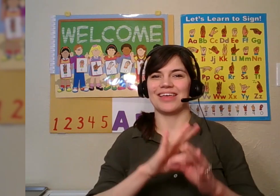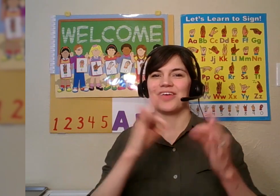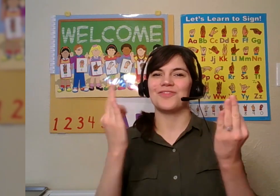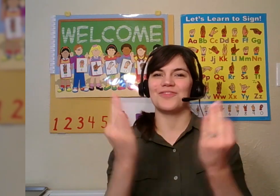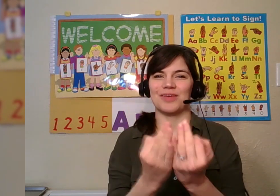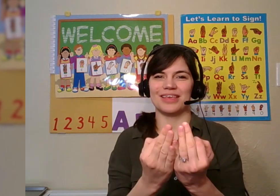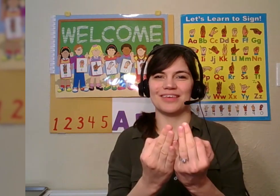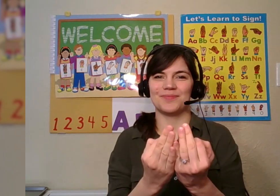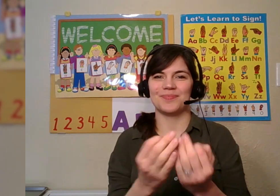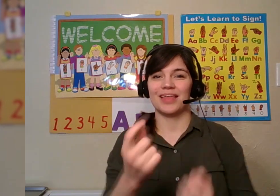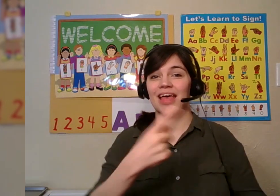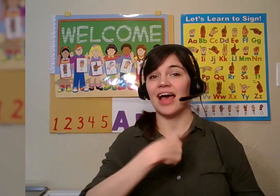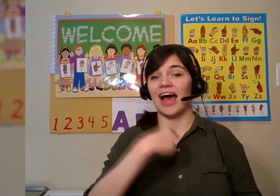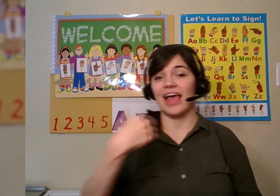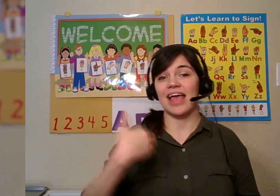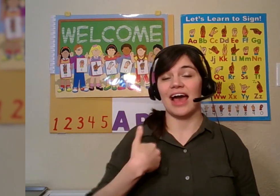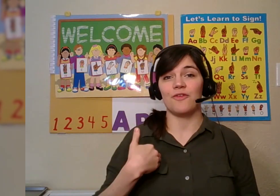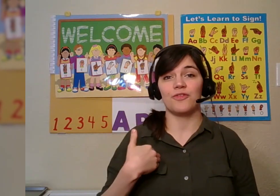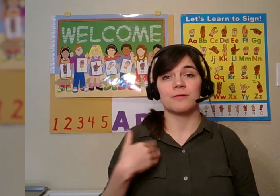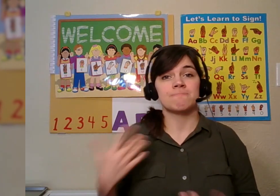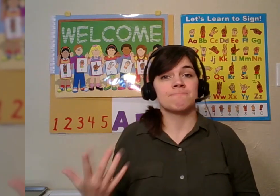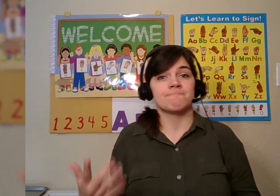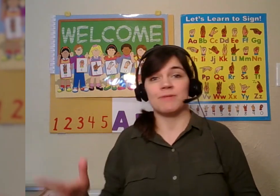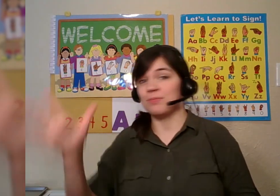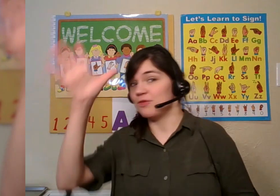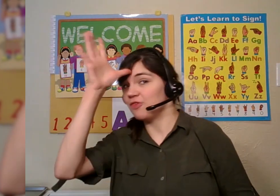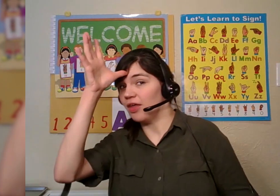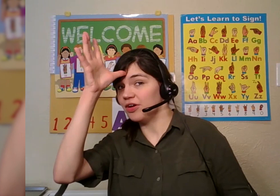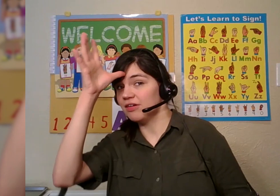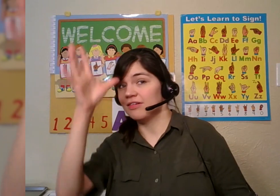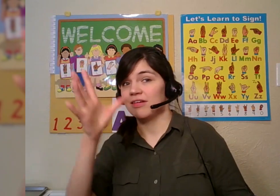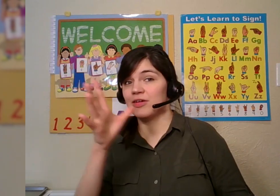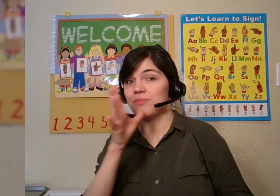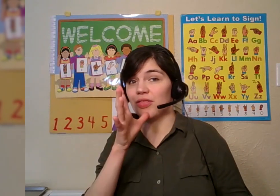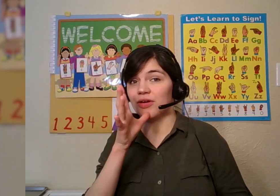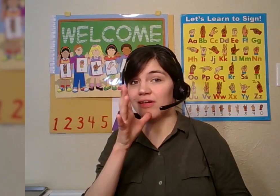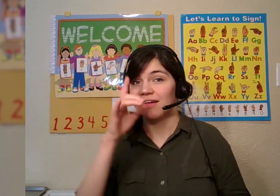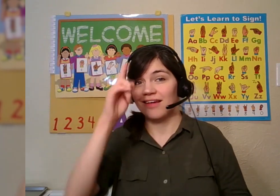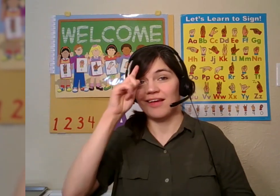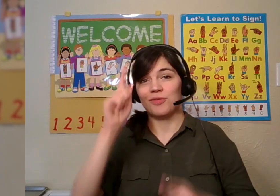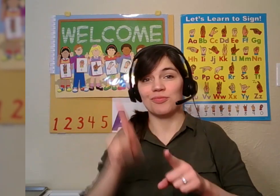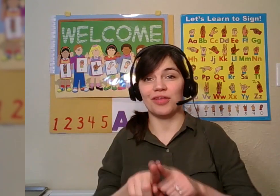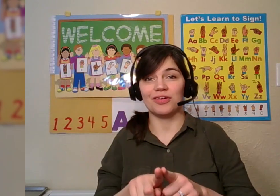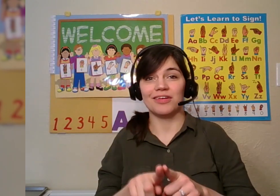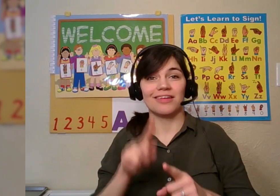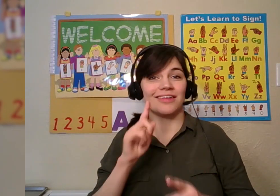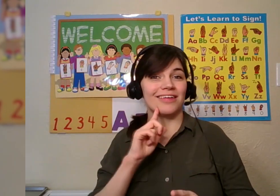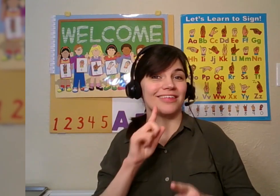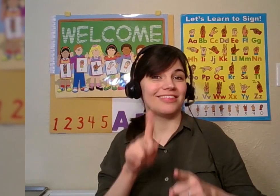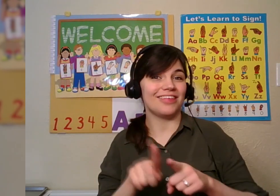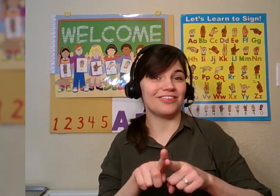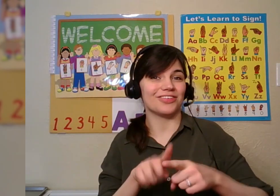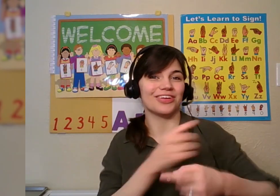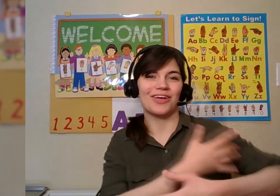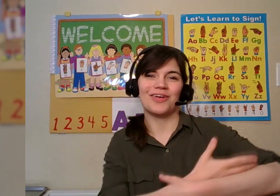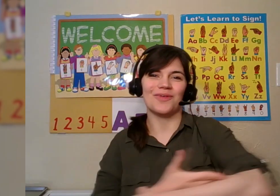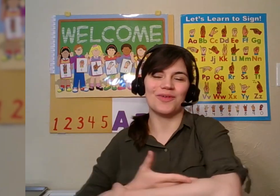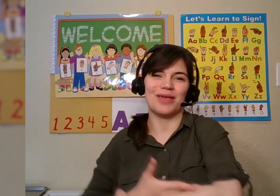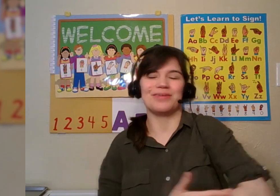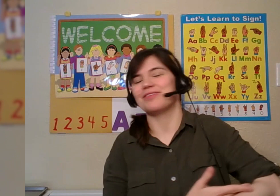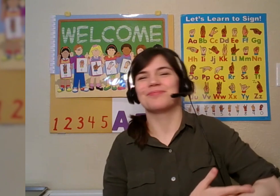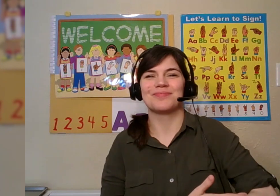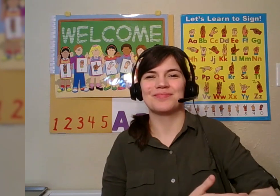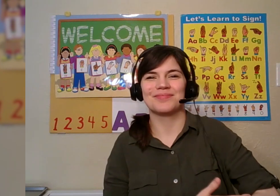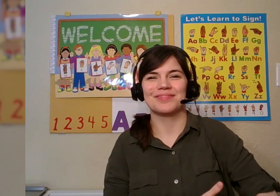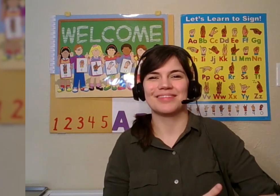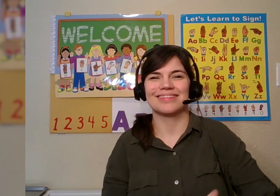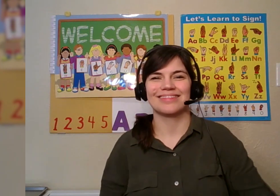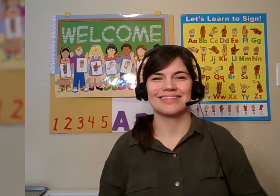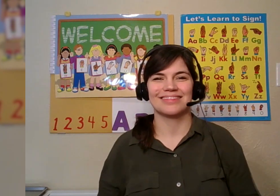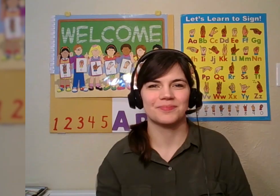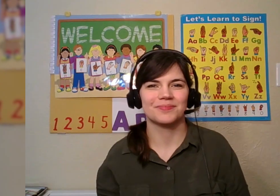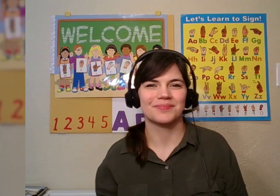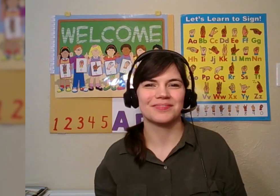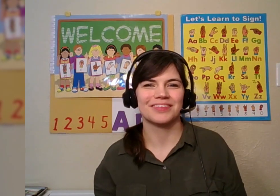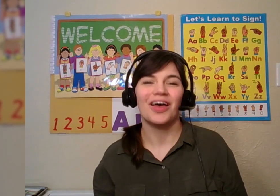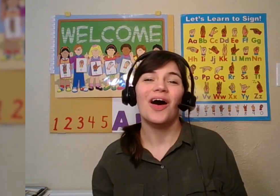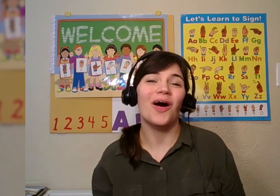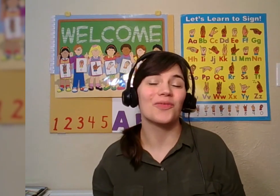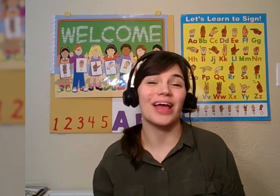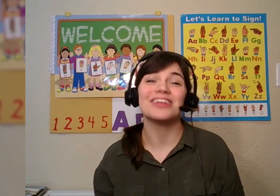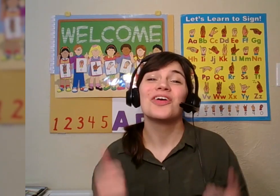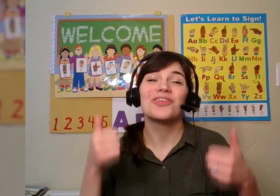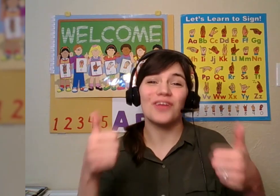family. I have maybe father, mother, brother, sister, or baby." All right, great